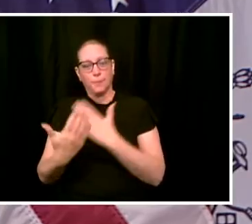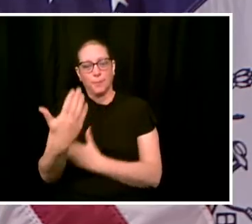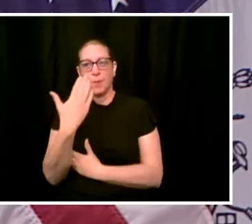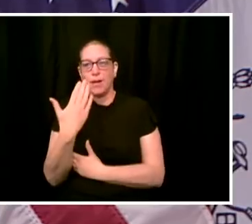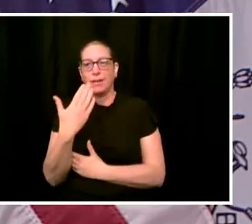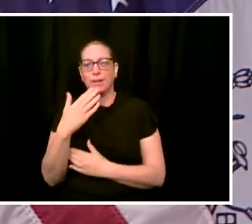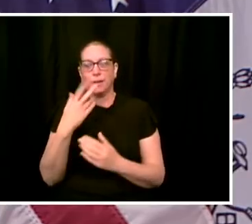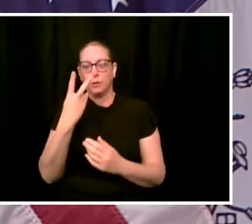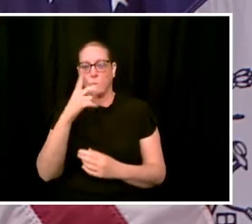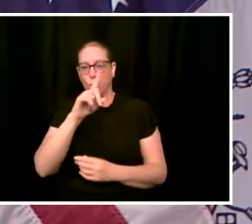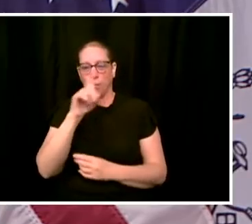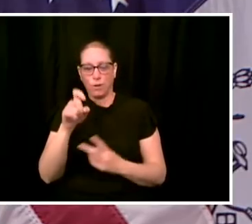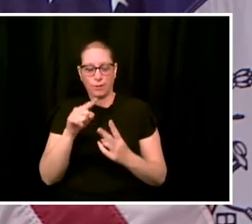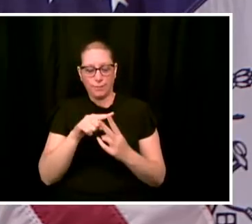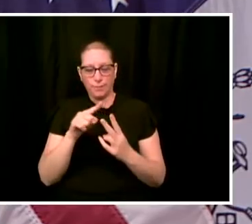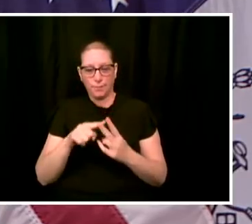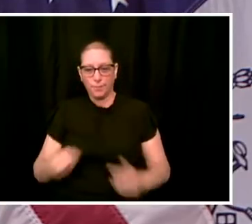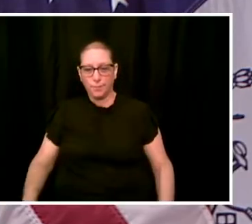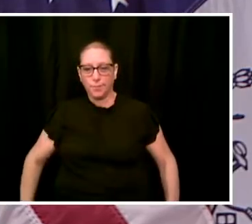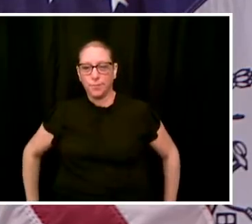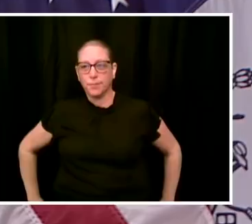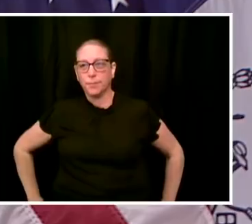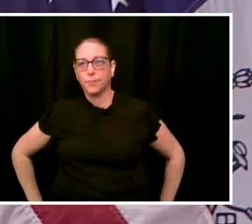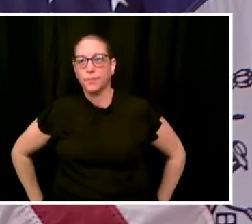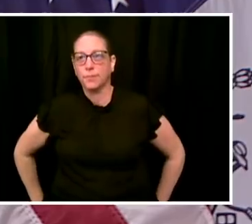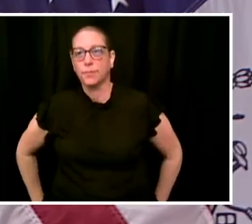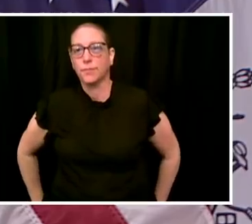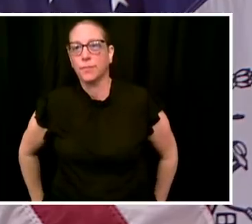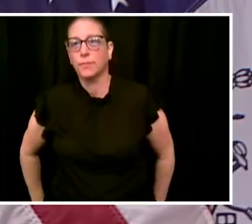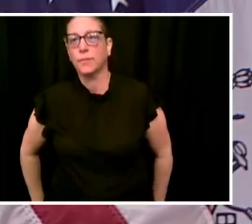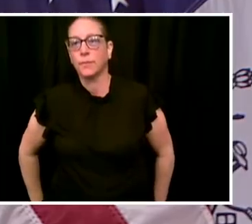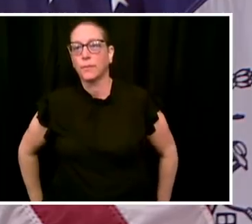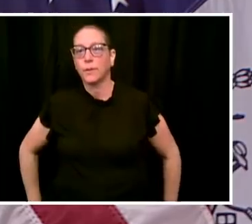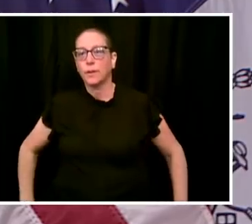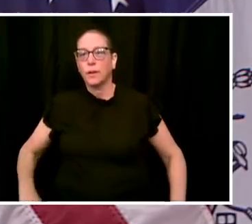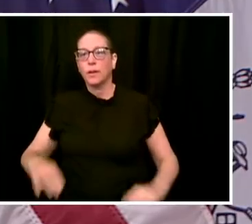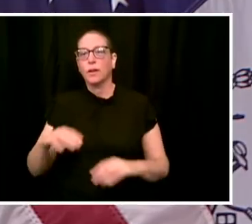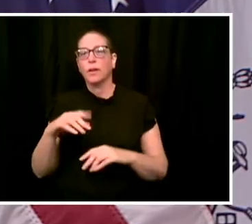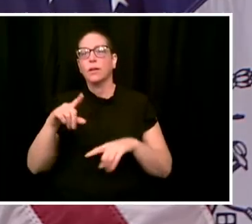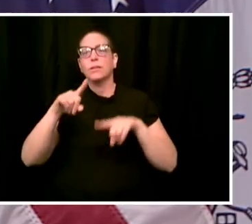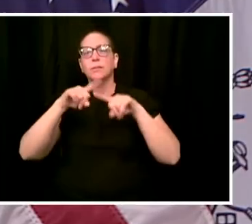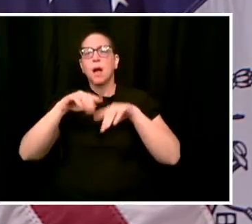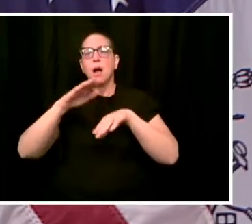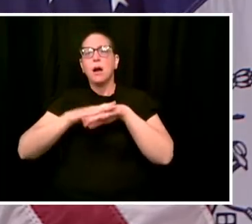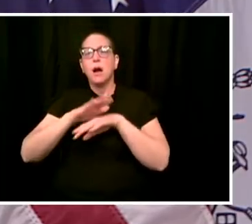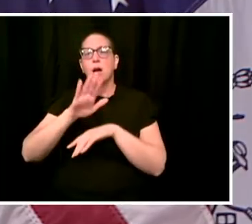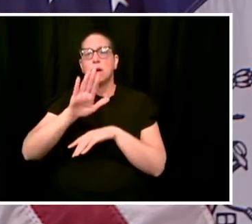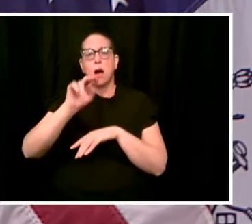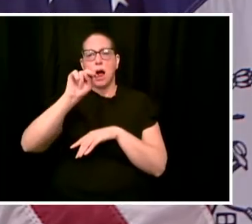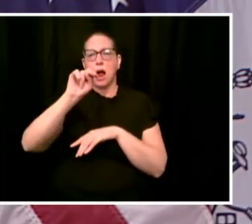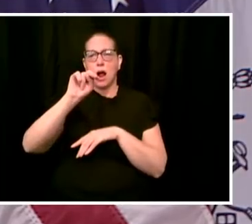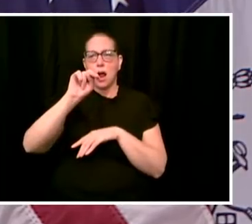GOOD MORNING, MR. MAYOR. HIA TVEWO QUESTIONS FOR